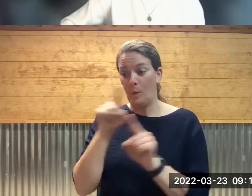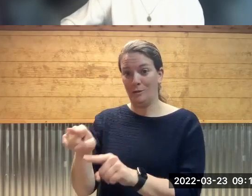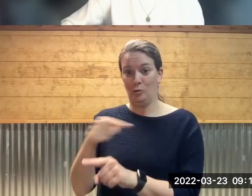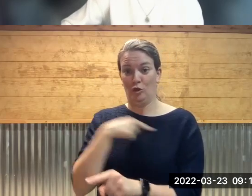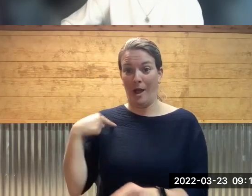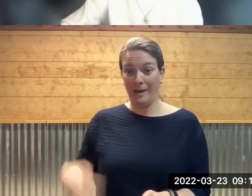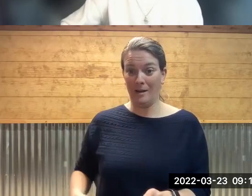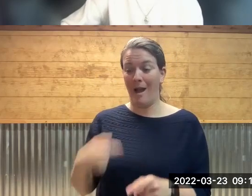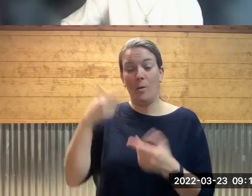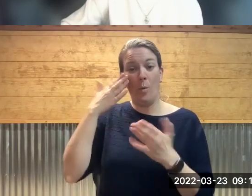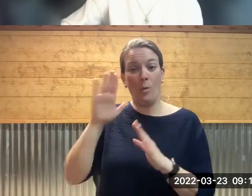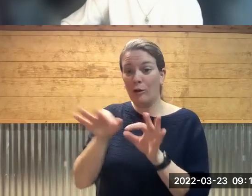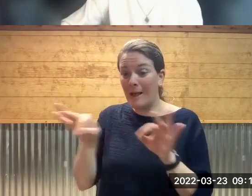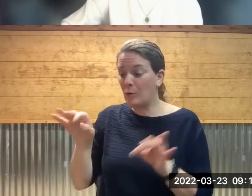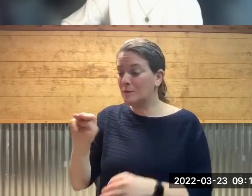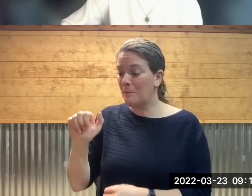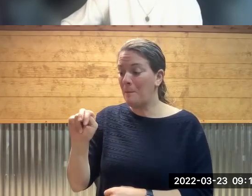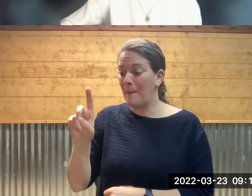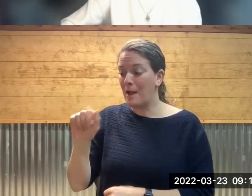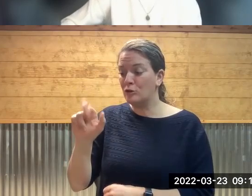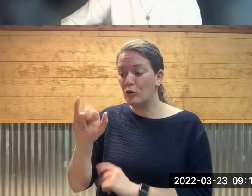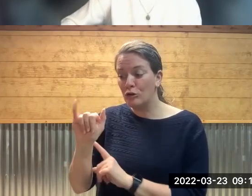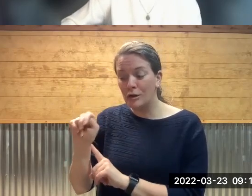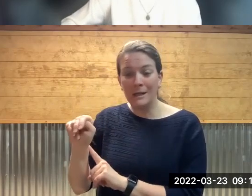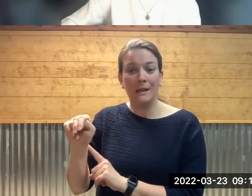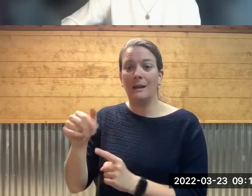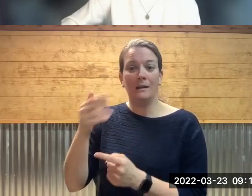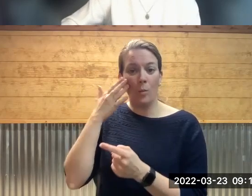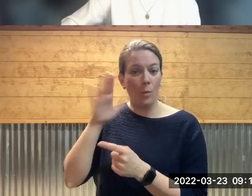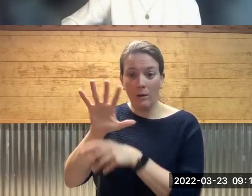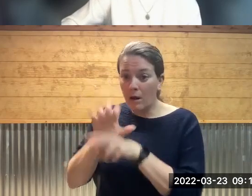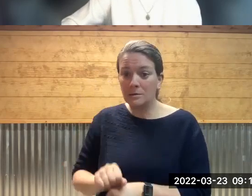You don't really know the customs and you have to accumulate, and you meet all these different people.